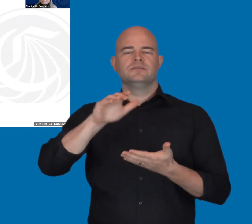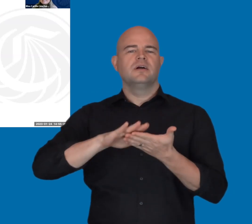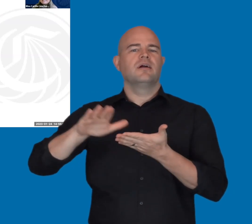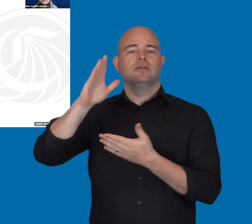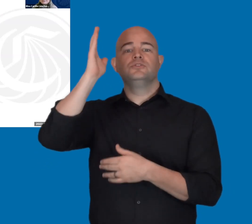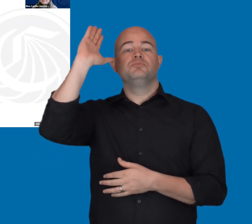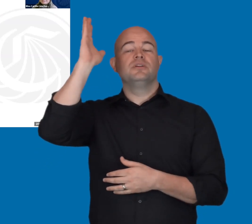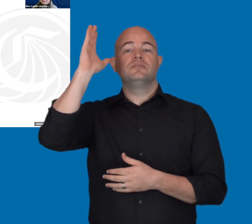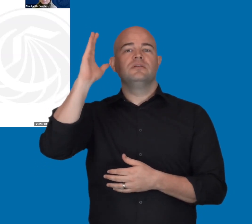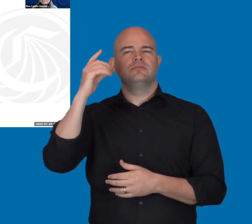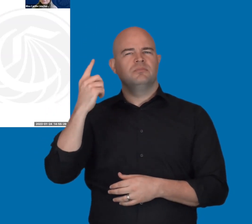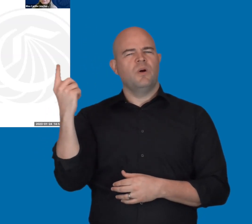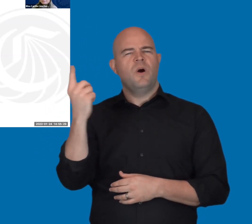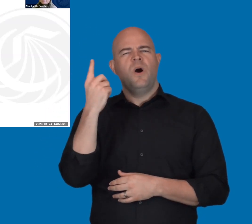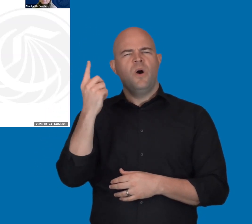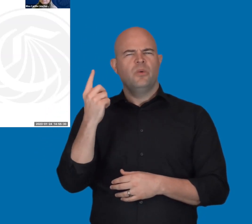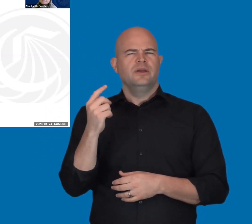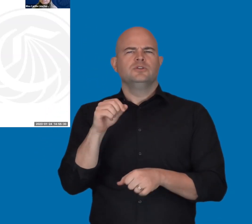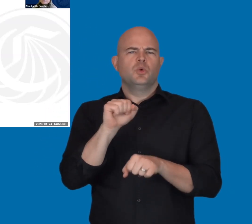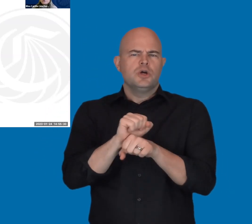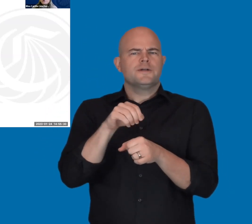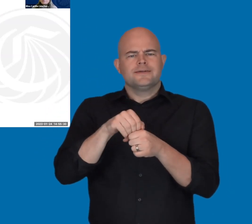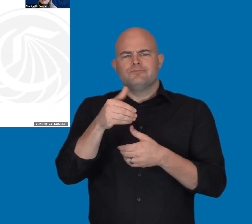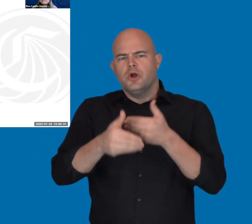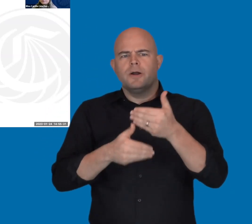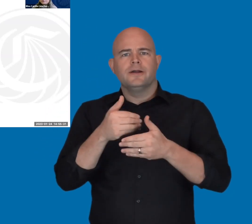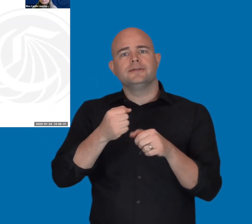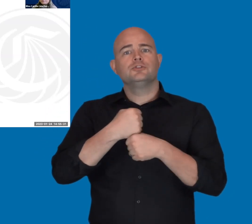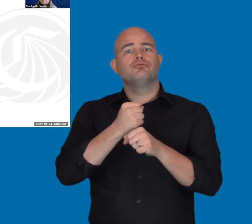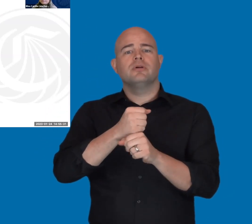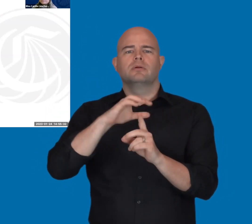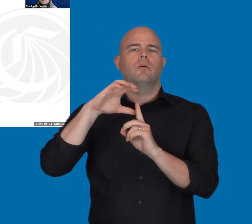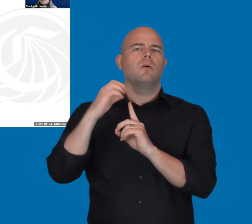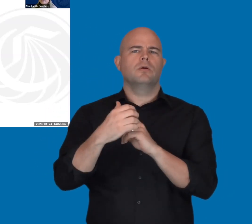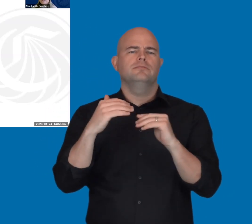All right, so next up is Mira Costa College with the presentation Always a Work IN Progress --